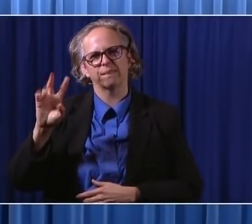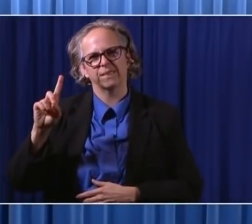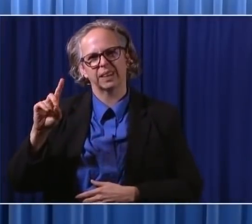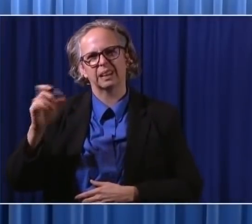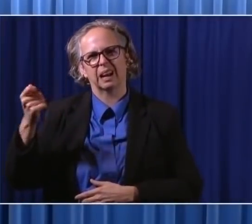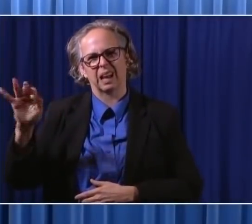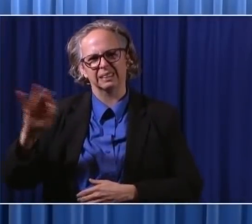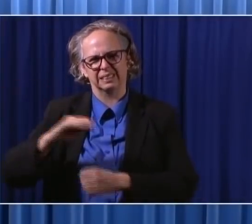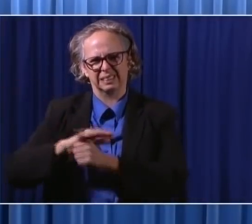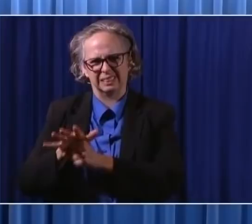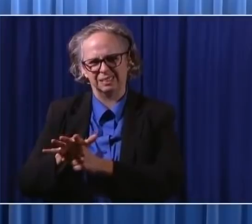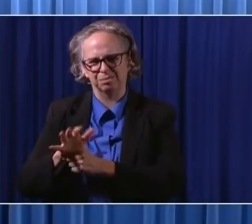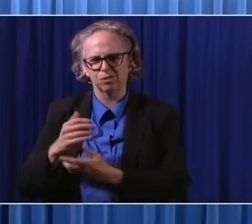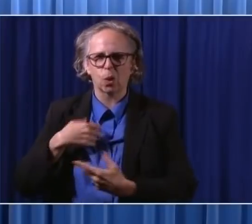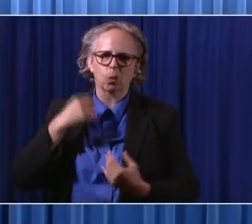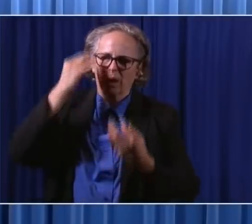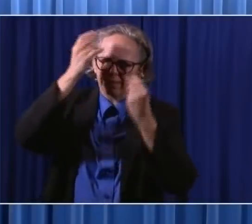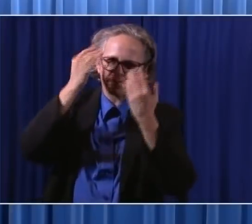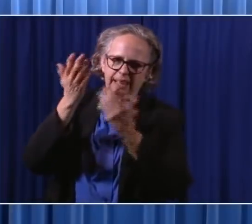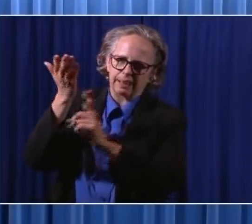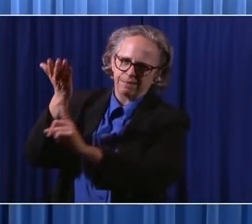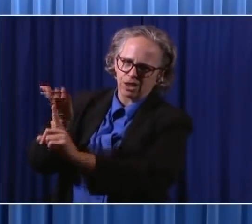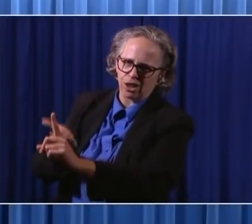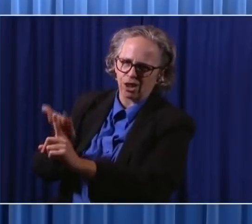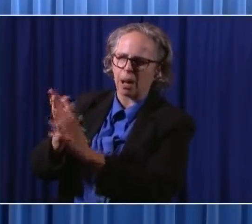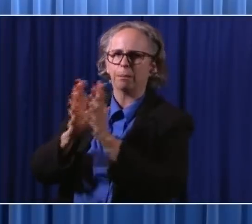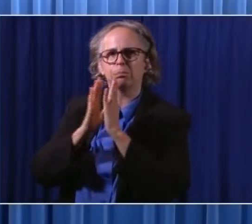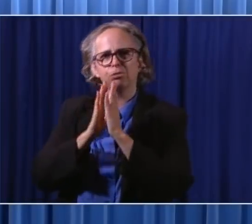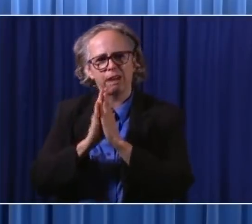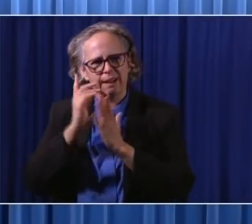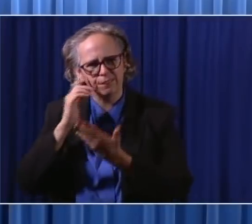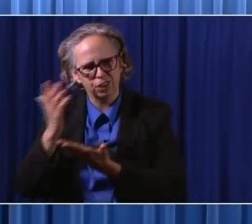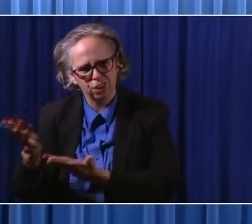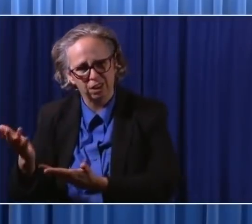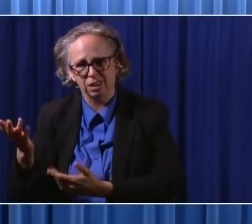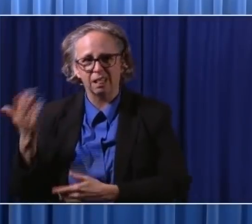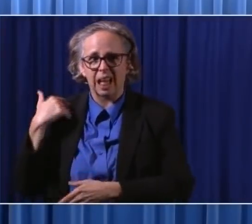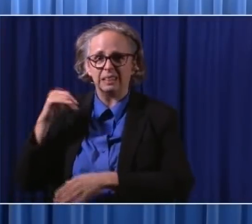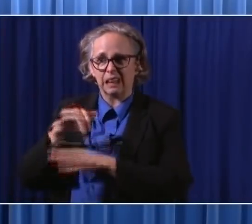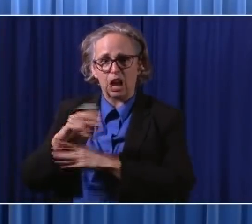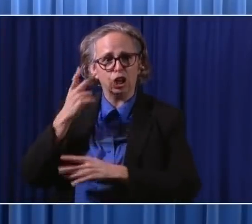STEPHANIE HOUSE, OF CLEVELAND, PRESIDENT OF THE BLACK CAUCUS ANNOUNCED SHE TESTED POSITIVE FOR COVID-19. WE ARE THINKING OF HER AND SHE